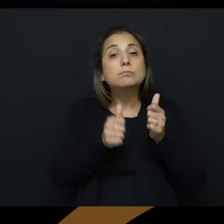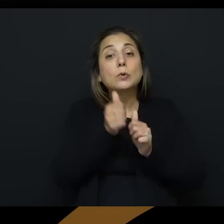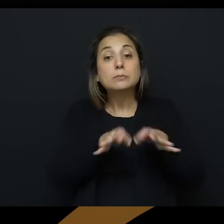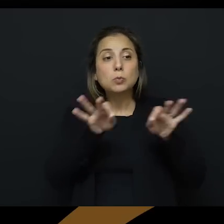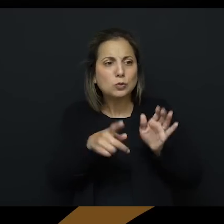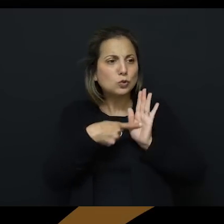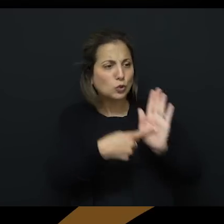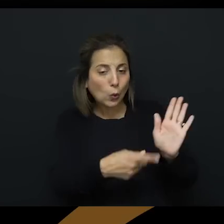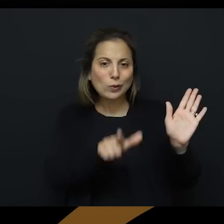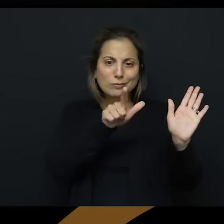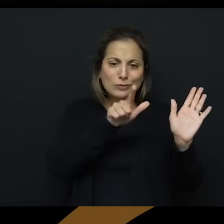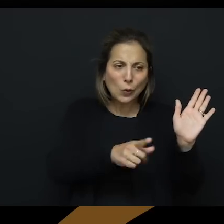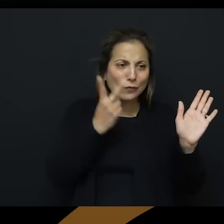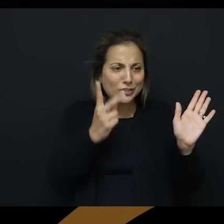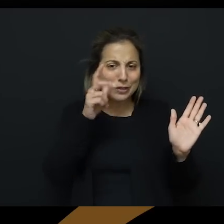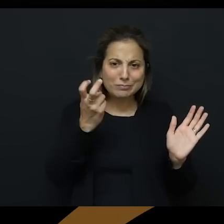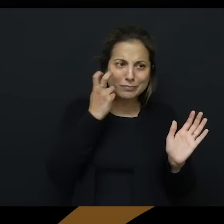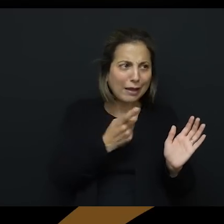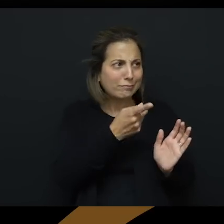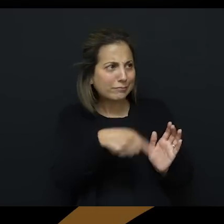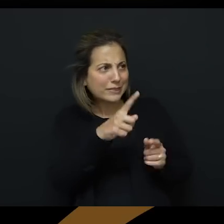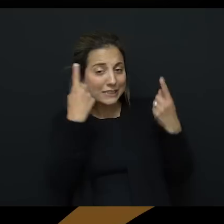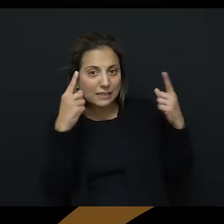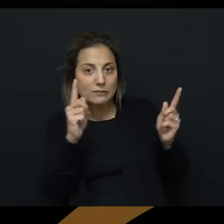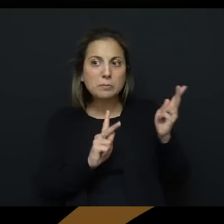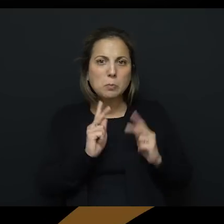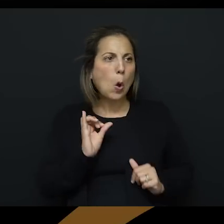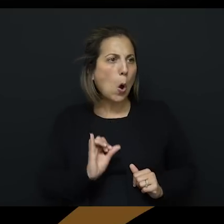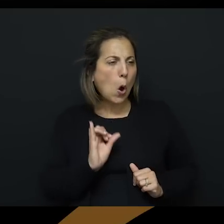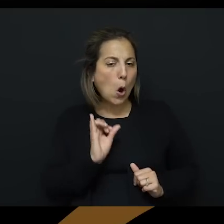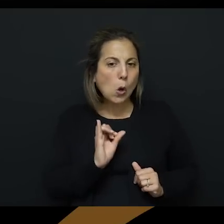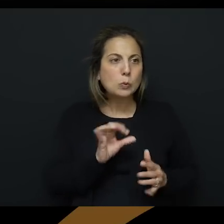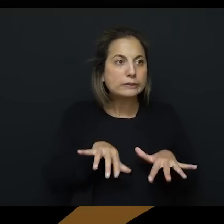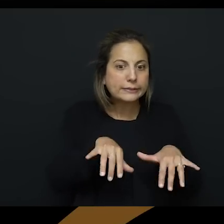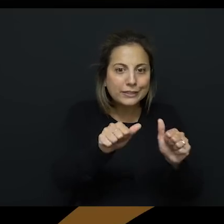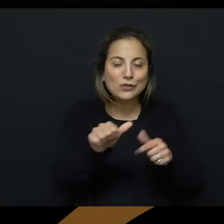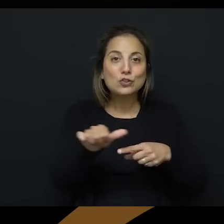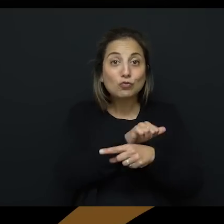are going to seek out the training and go into programs and TV and film and commercials